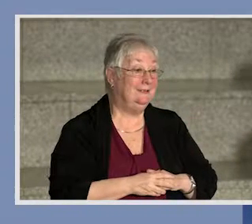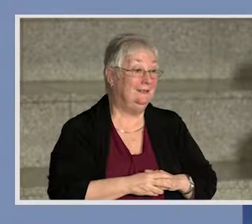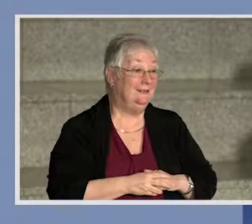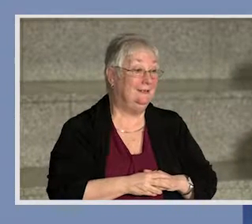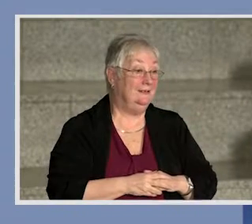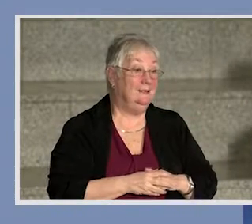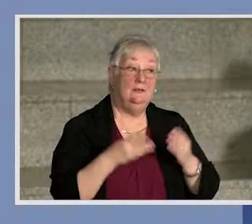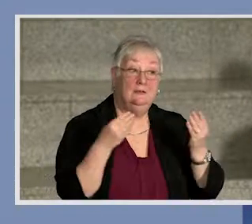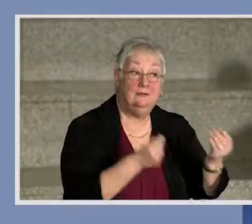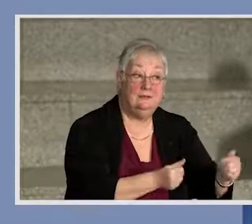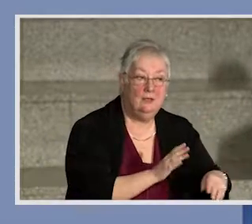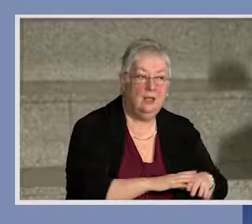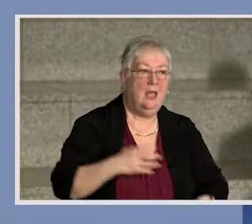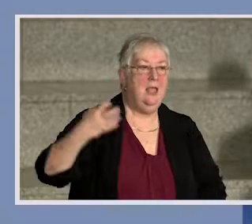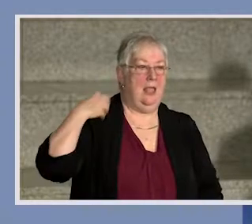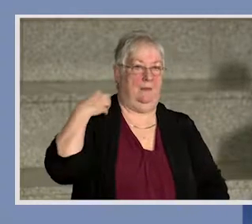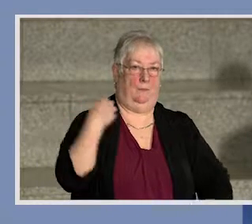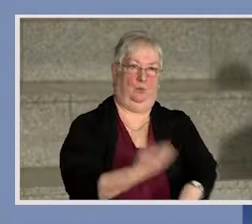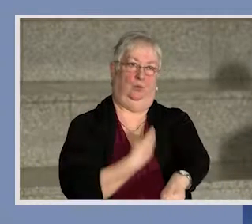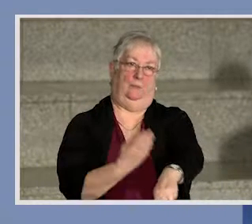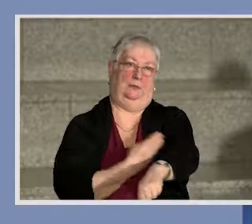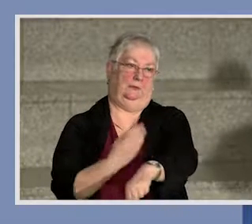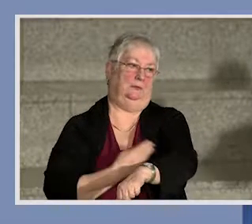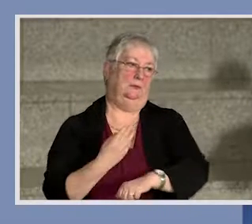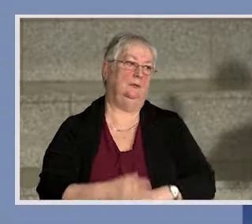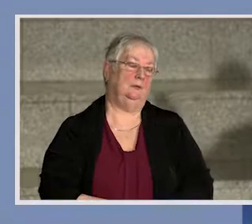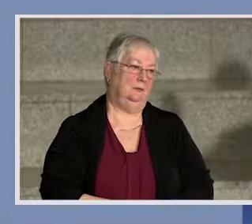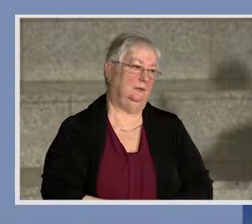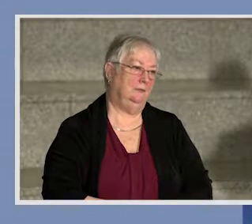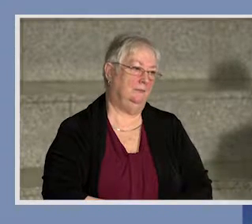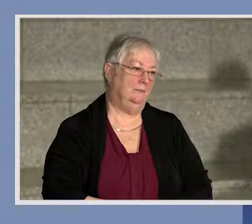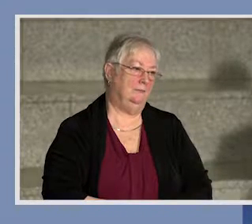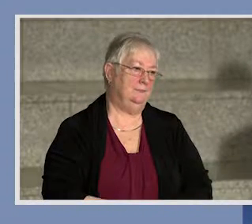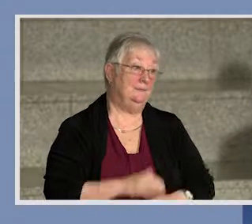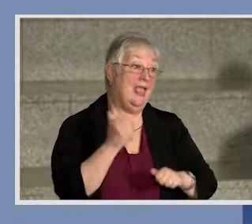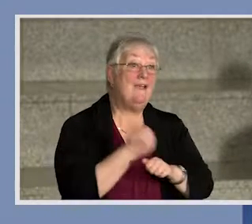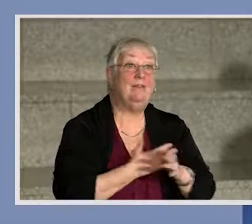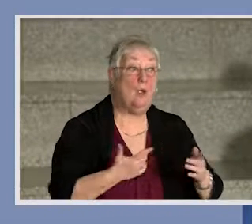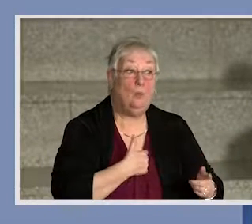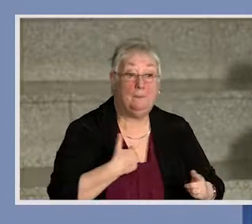THOSE ARE THE THINGS THAT WE BUILD JUST LIKE THE BUDGET FOR WOODROW WILSON HIGH SCHOOL A FEW